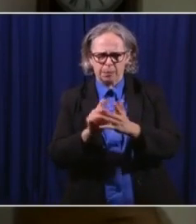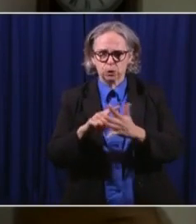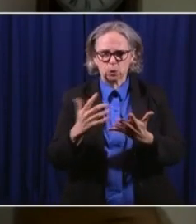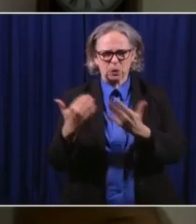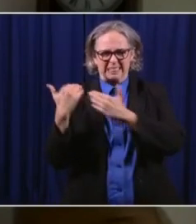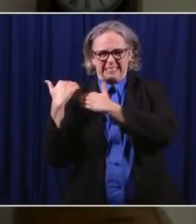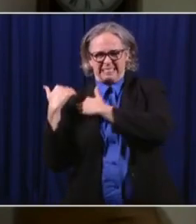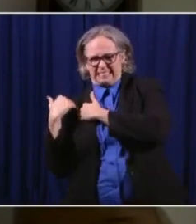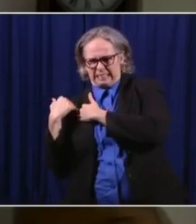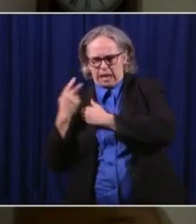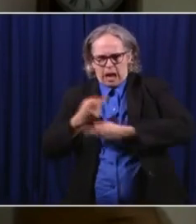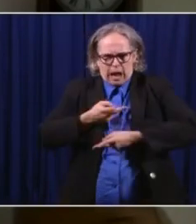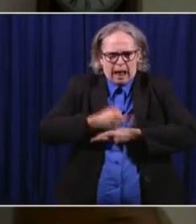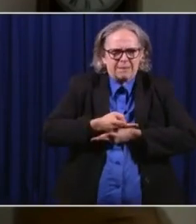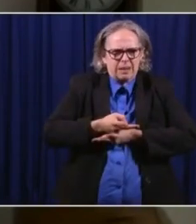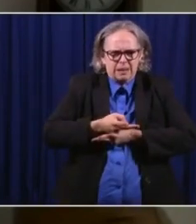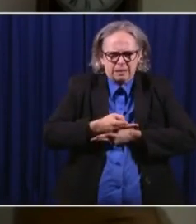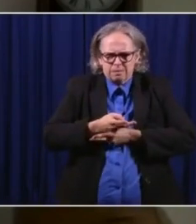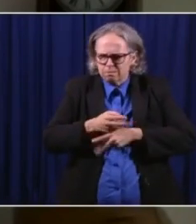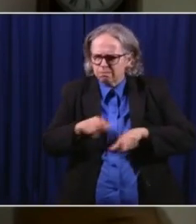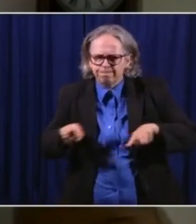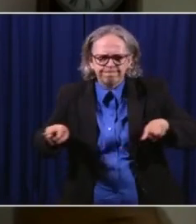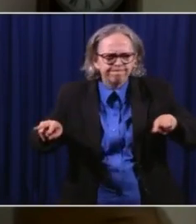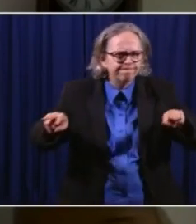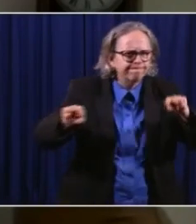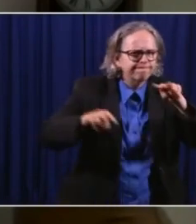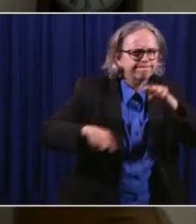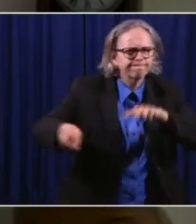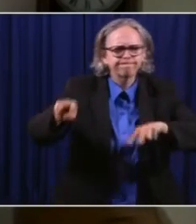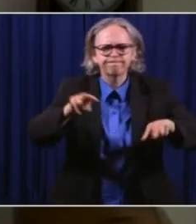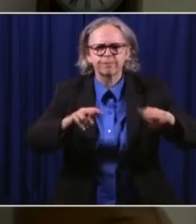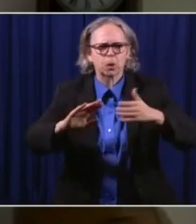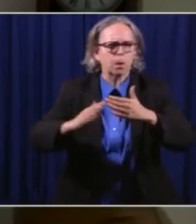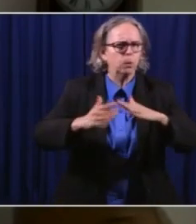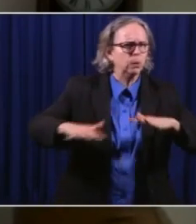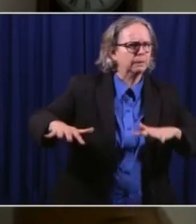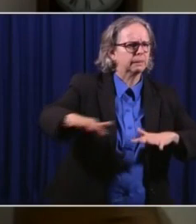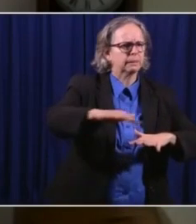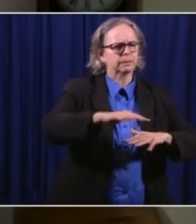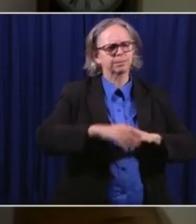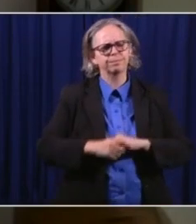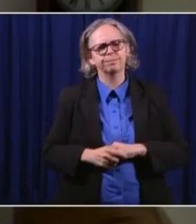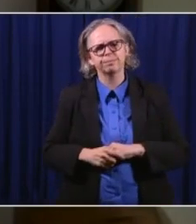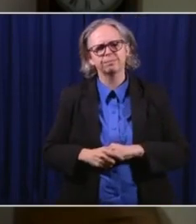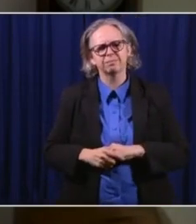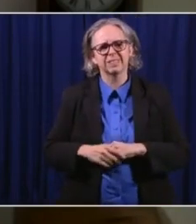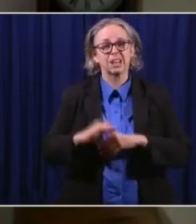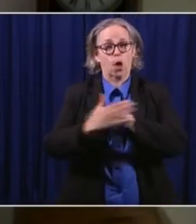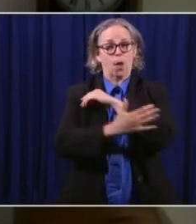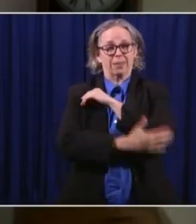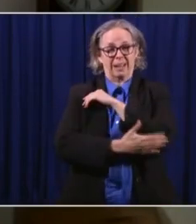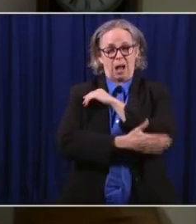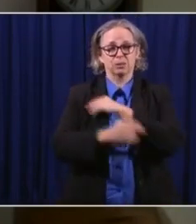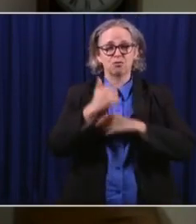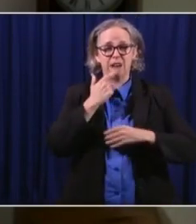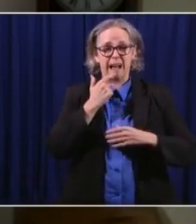WE'RE ALSO SEEING OF COURSE OUR K THROUGH 12 THAT IS STARTING BACK IN. WE'RE AT A TIME WHERE WE HAVE TO WATCH WHAT'S HAPPENING.